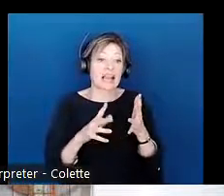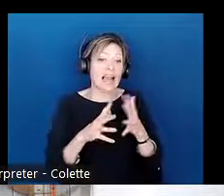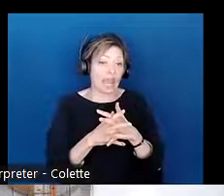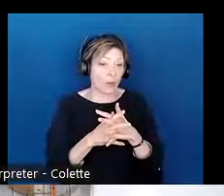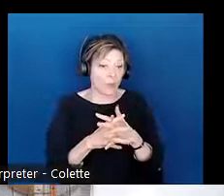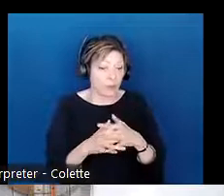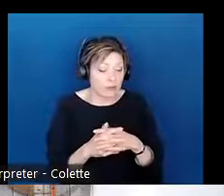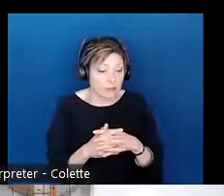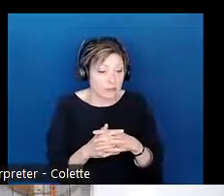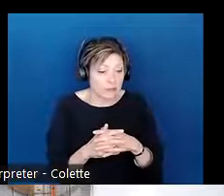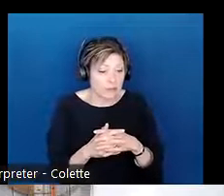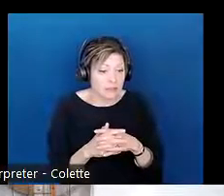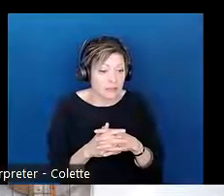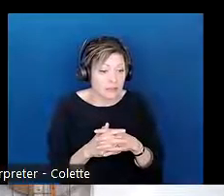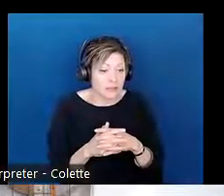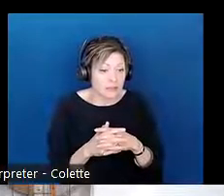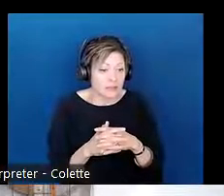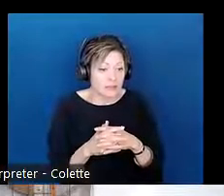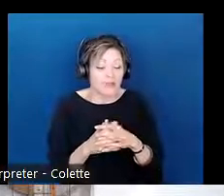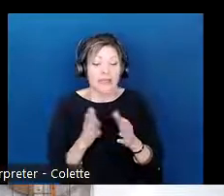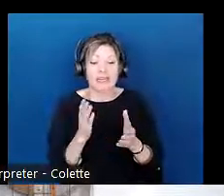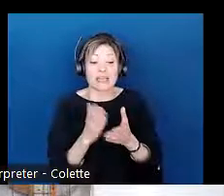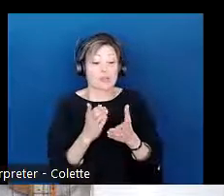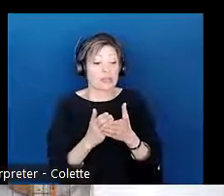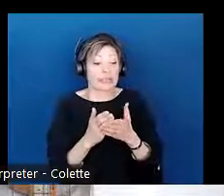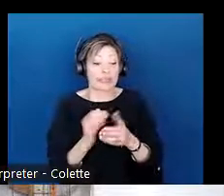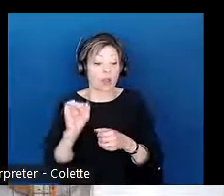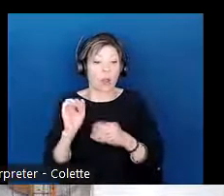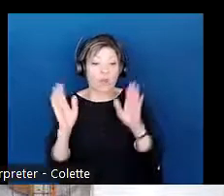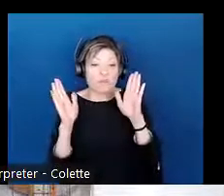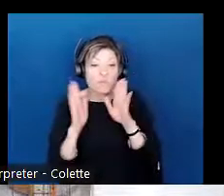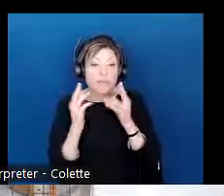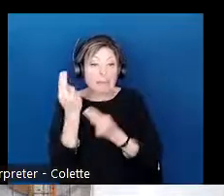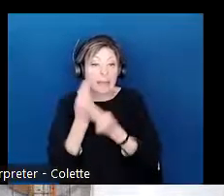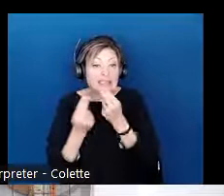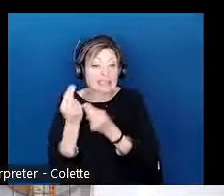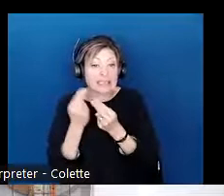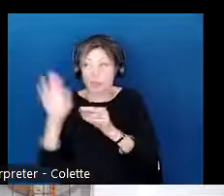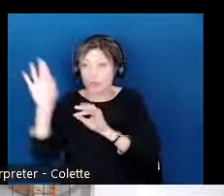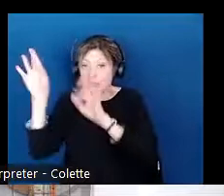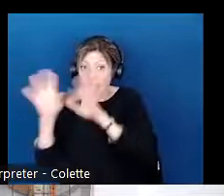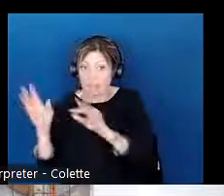simply a collection of her mini paintings she's got a very graphic style and she took